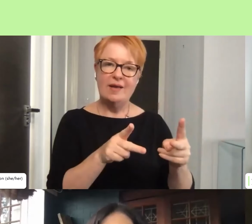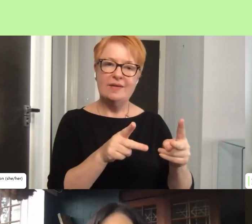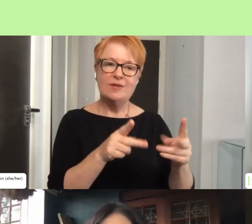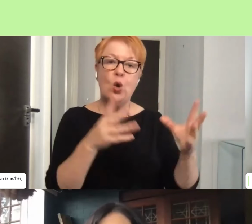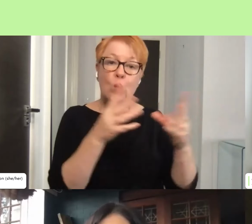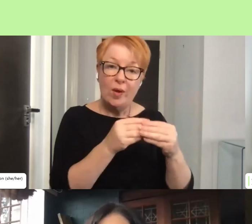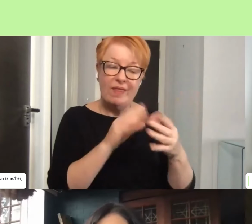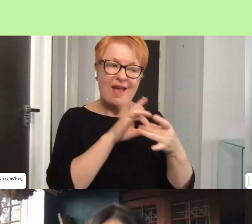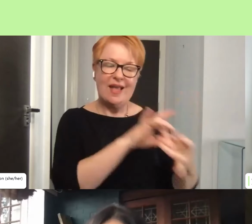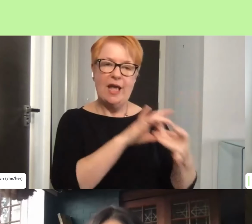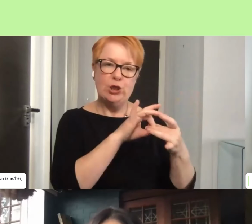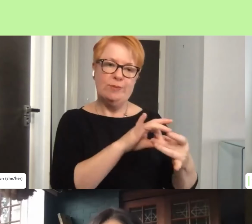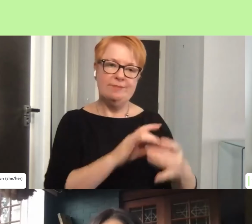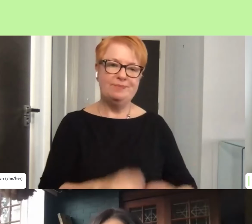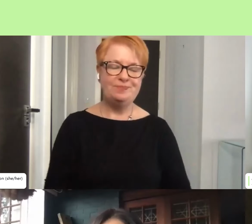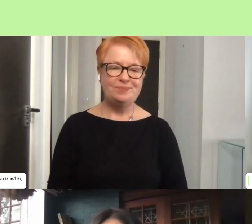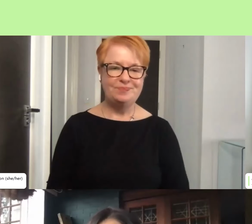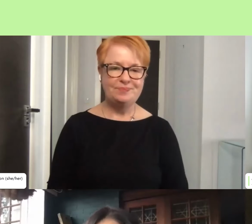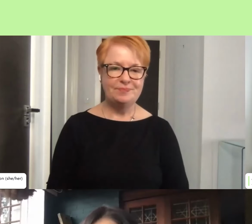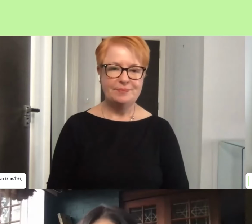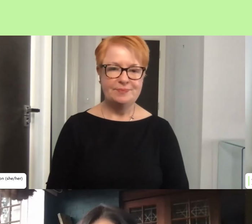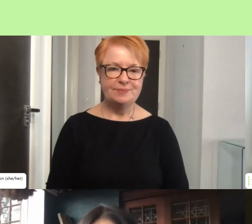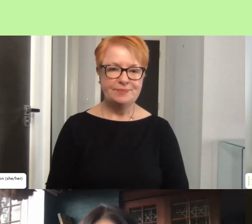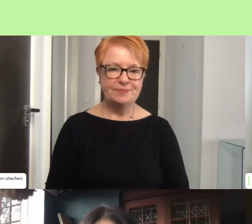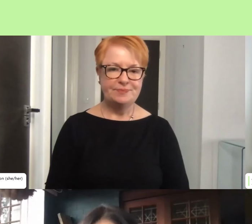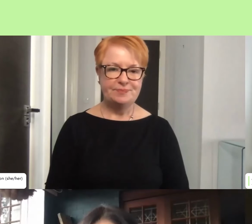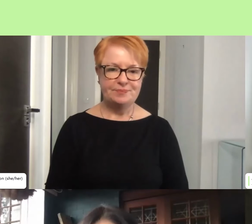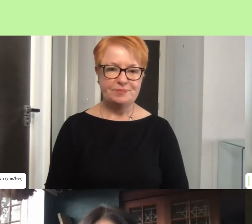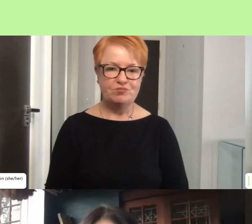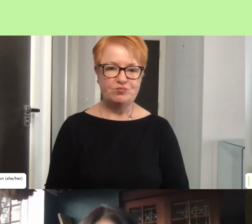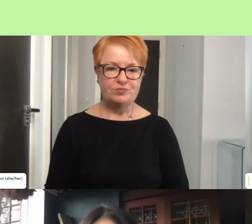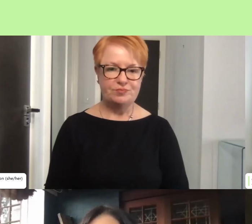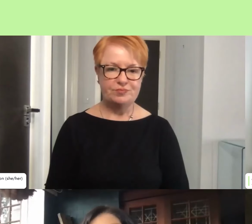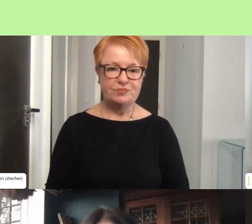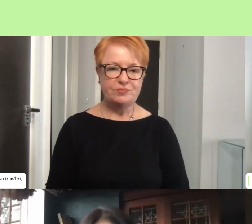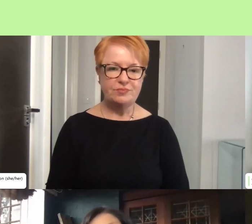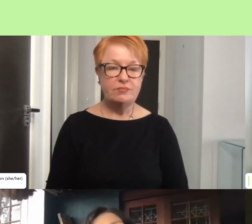This could be an association of parents wanting a better place for their